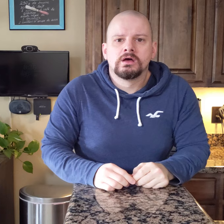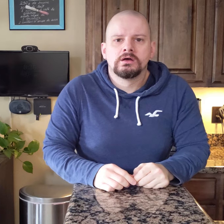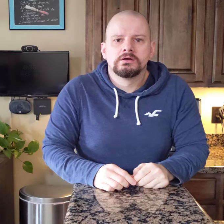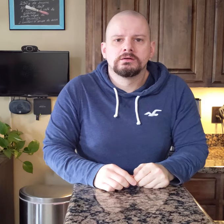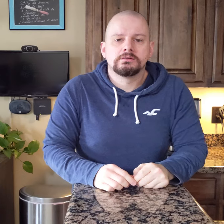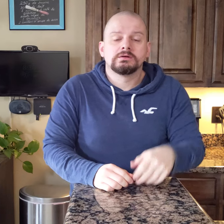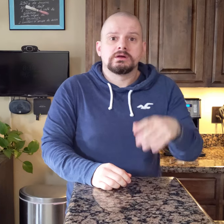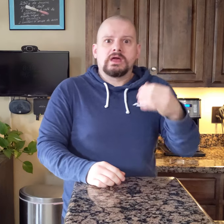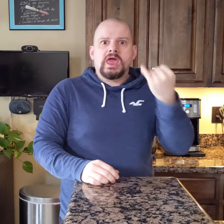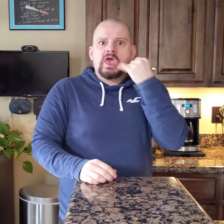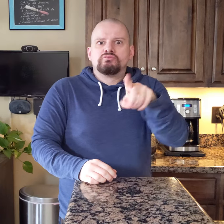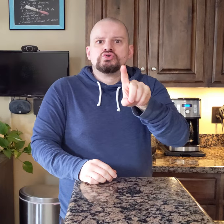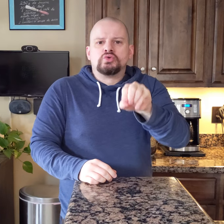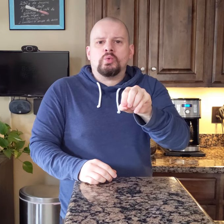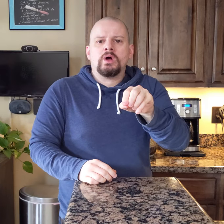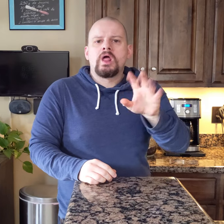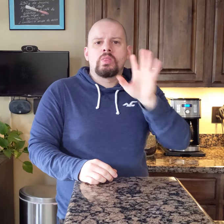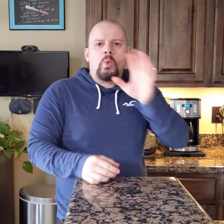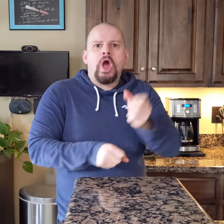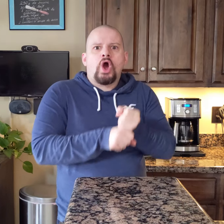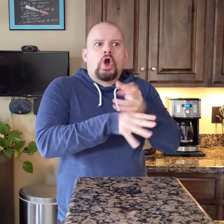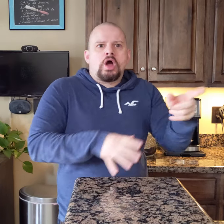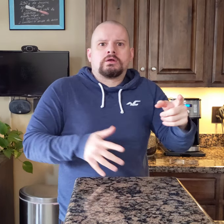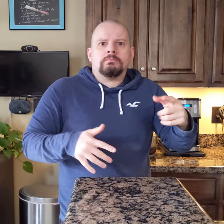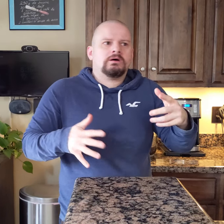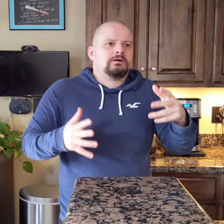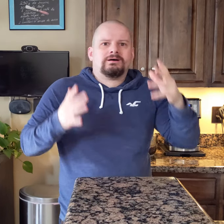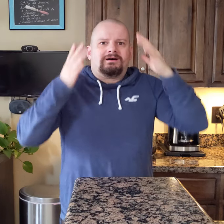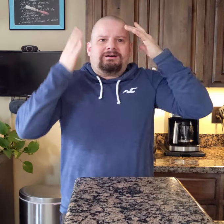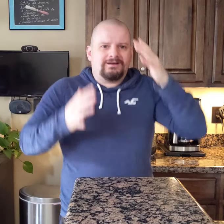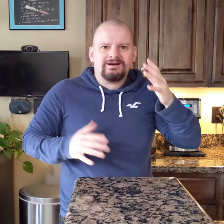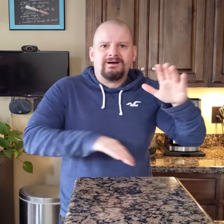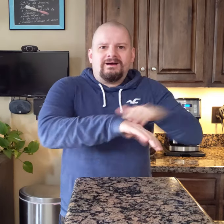If you do that, that will distress others.